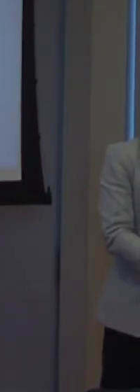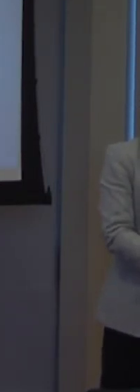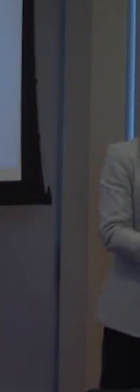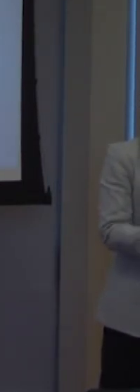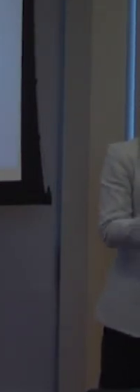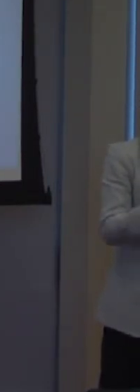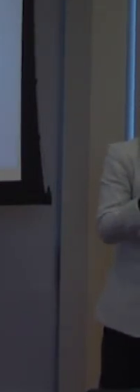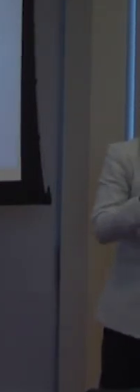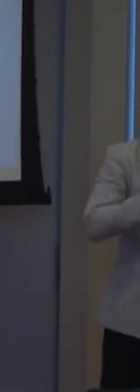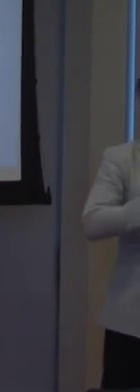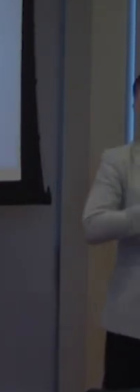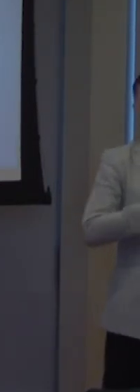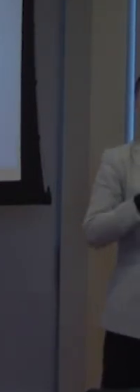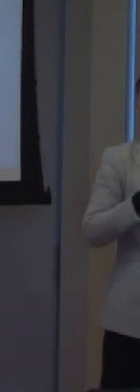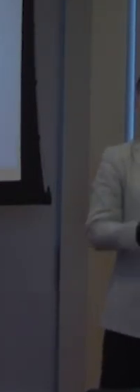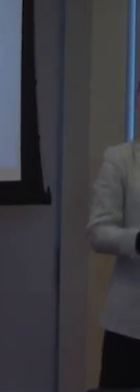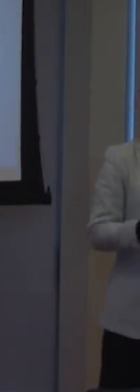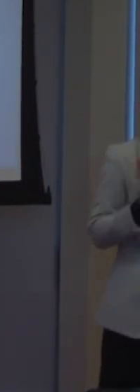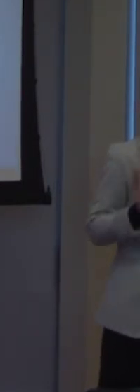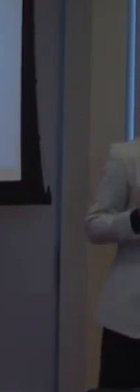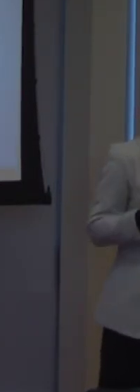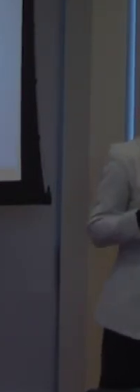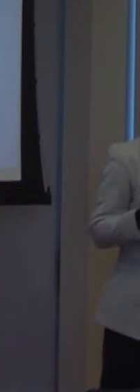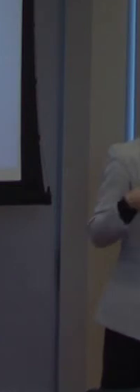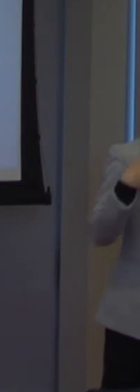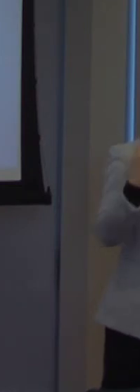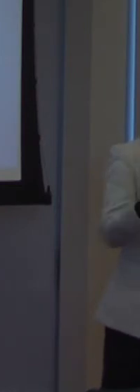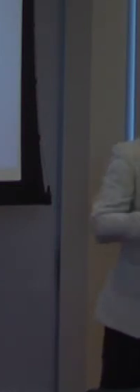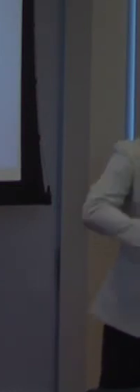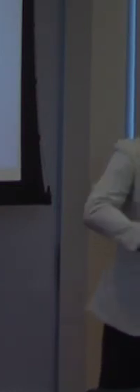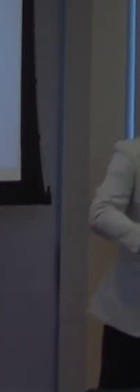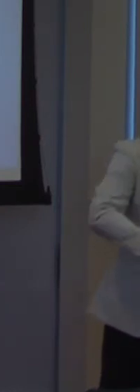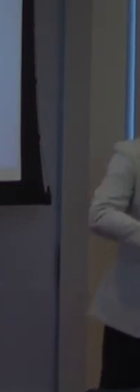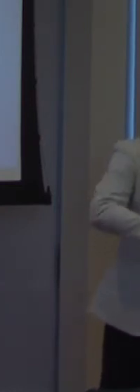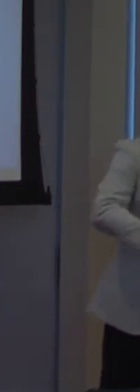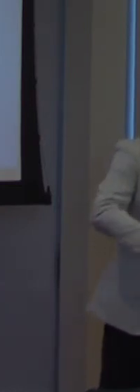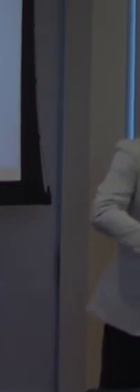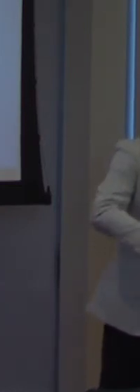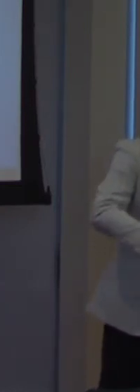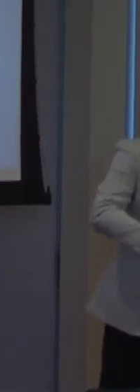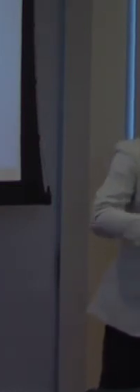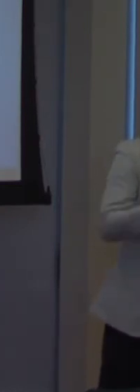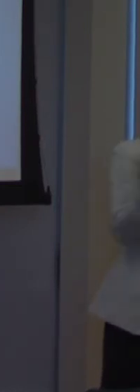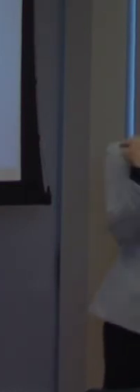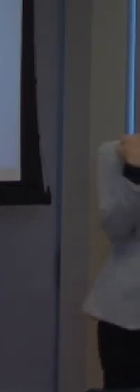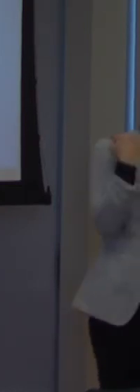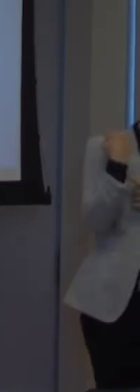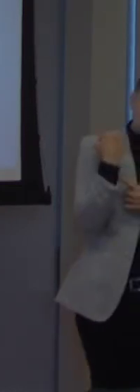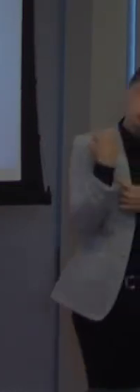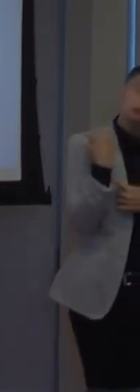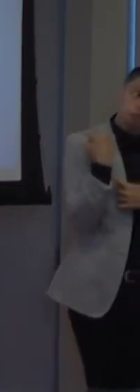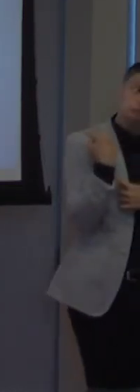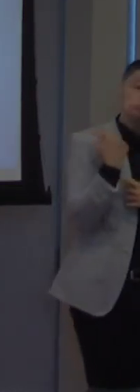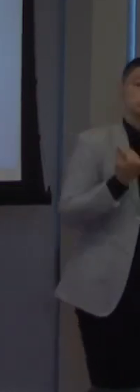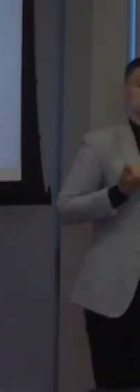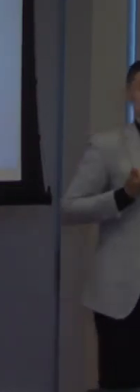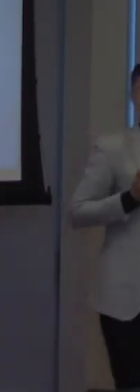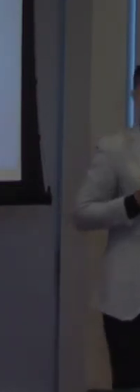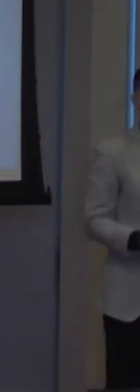in our club history has mostly always been elementary school students, we tried last year, kind of, engaging a curriculum